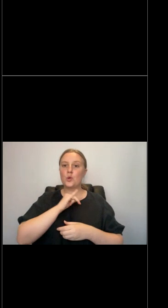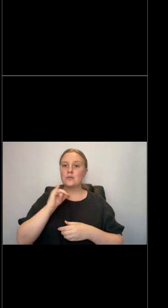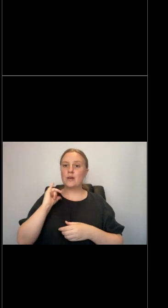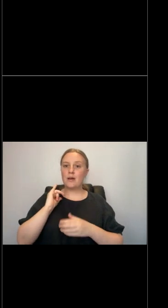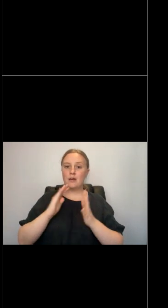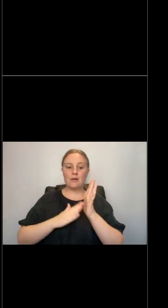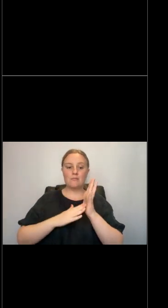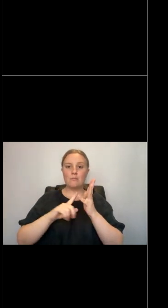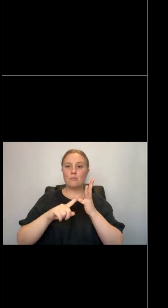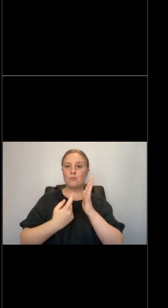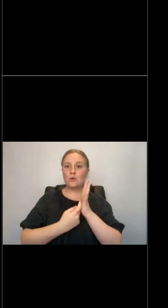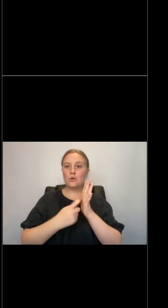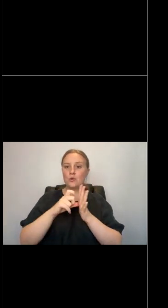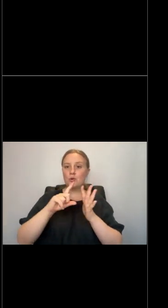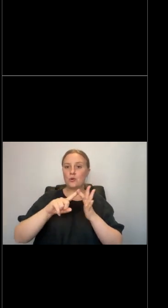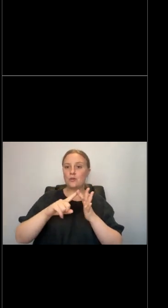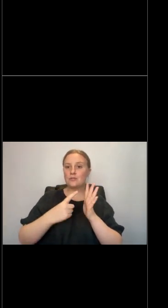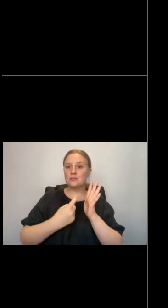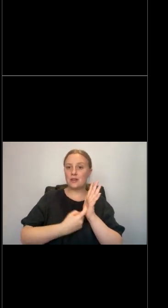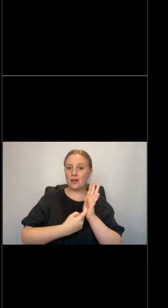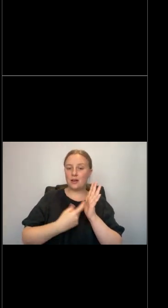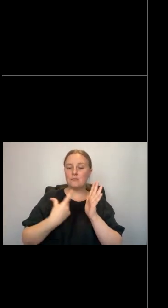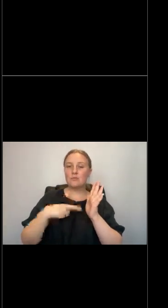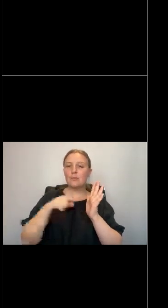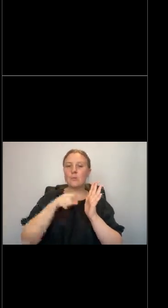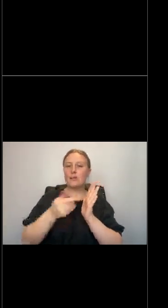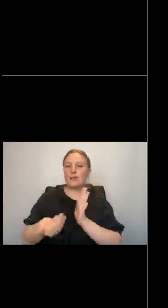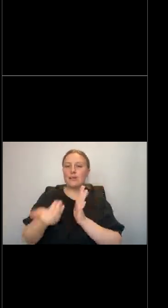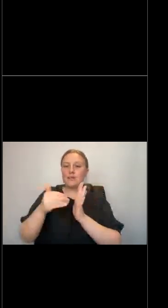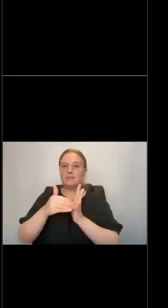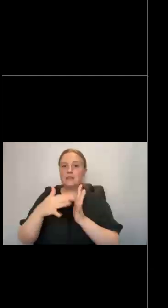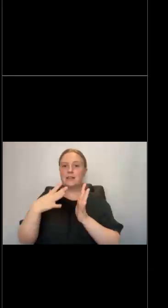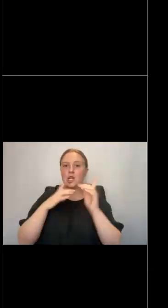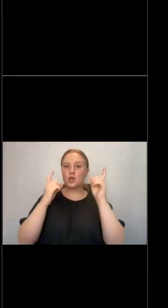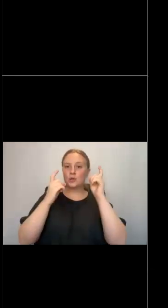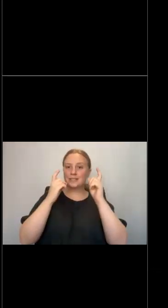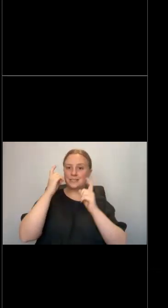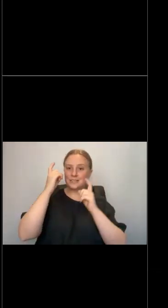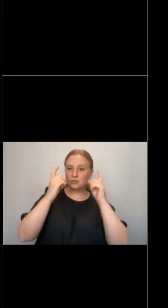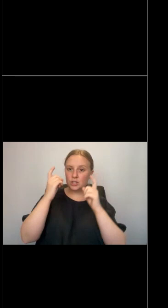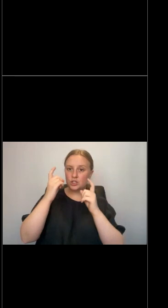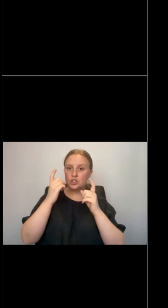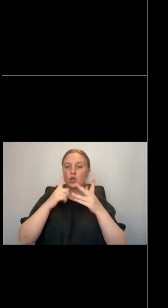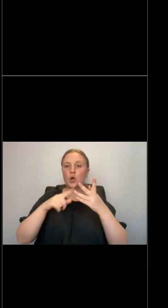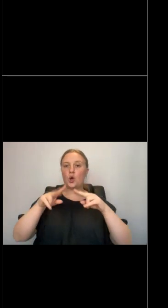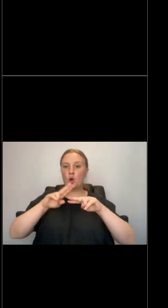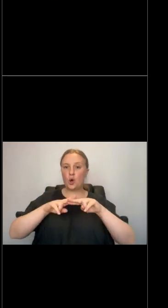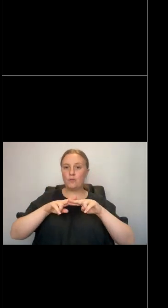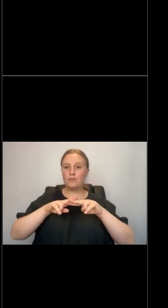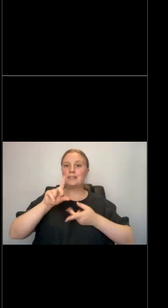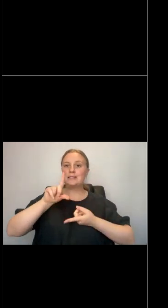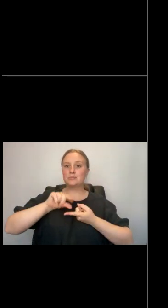consideration of diminished responsibility. But generally speaking, what happens is if somebody's charged with